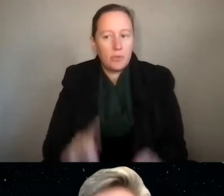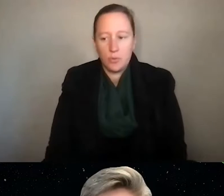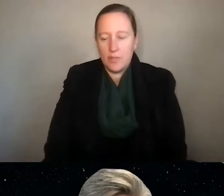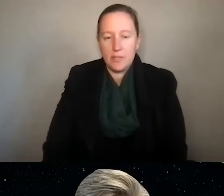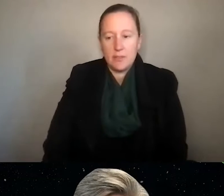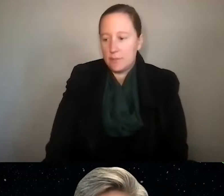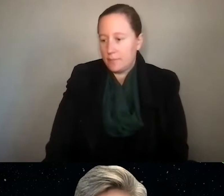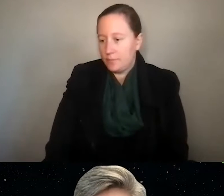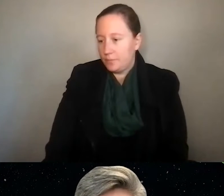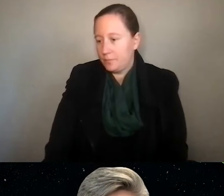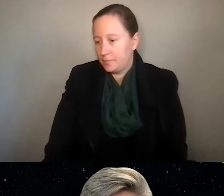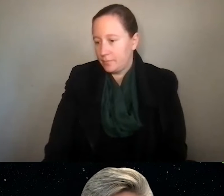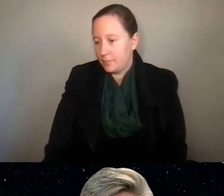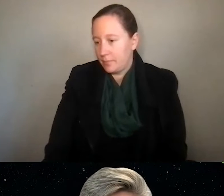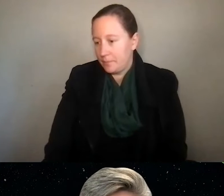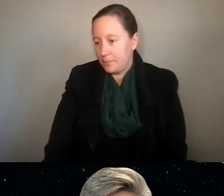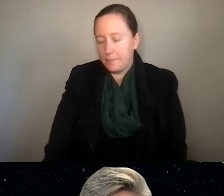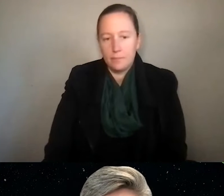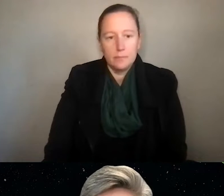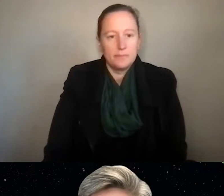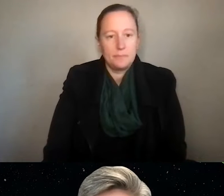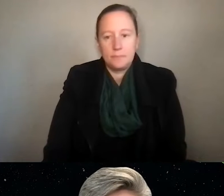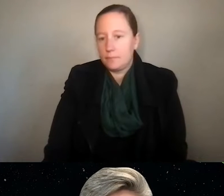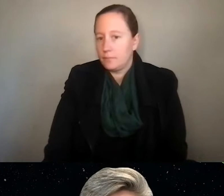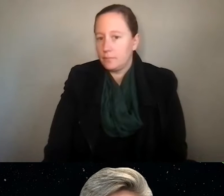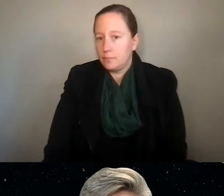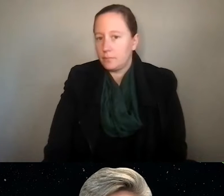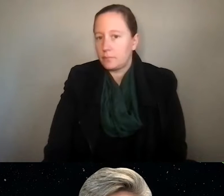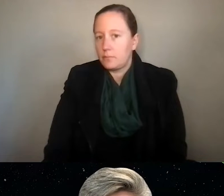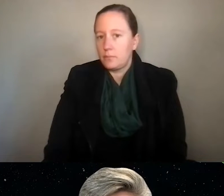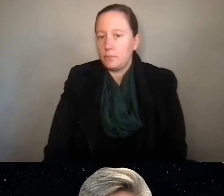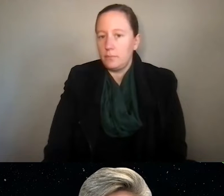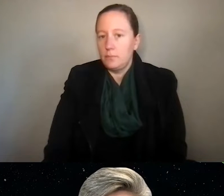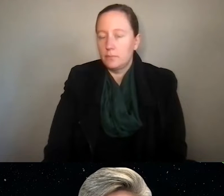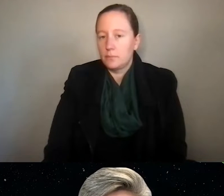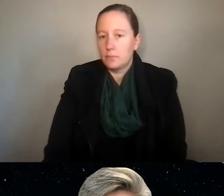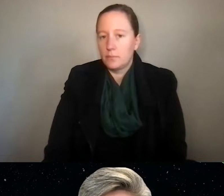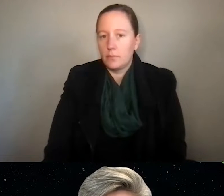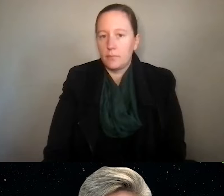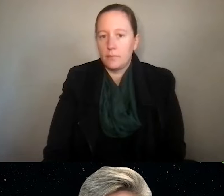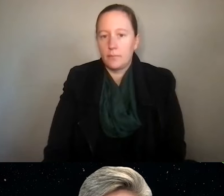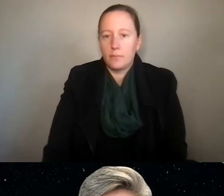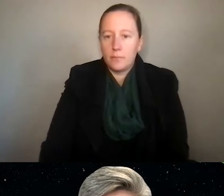Beth Strausser: Great. Thank you. Next question is this person has